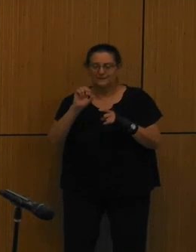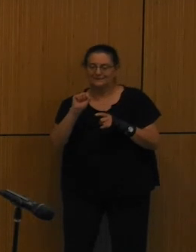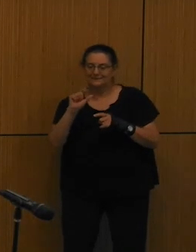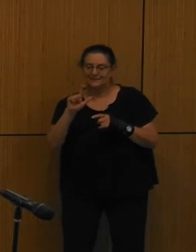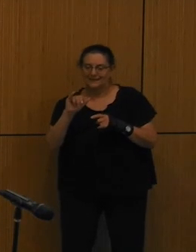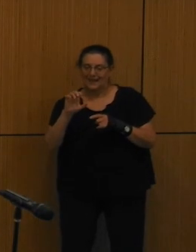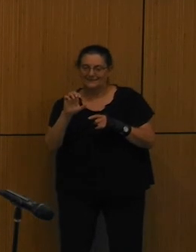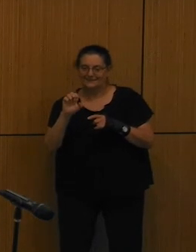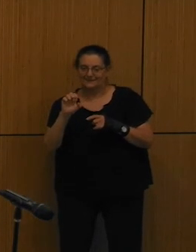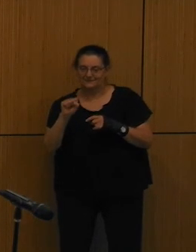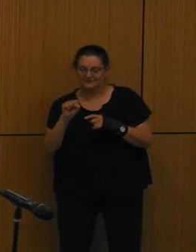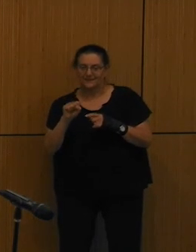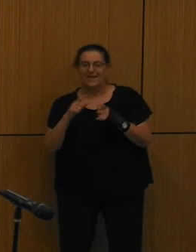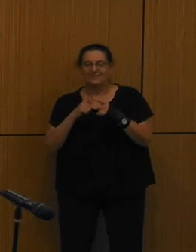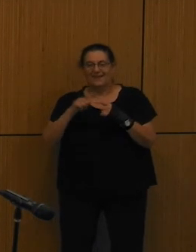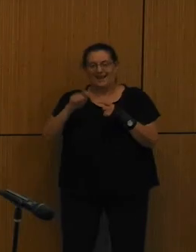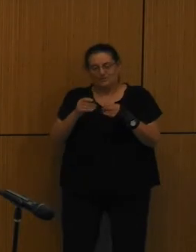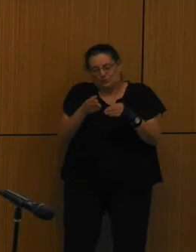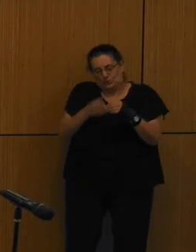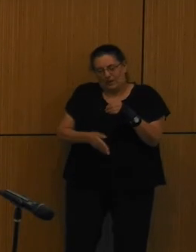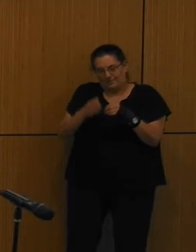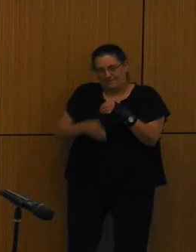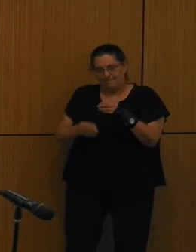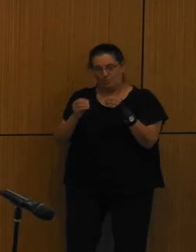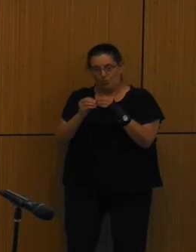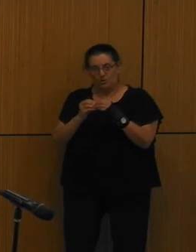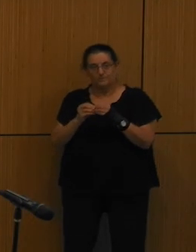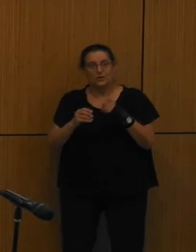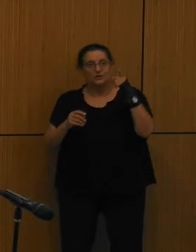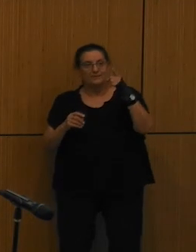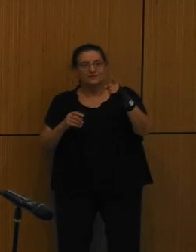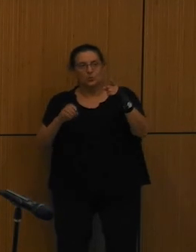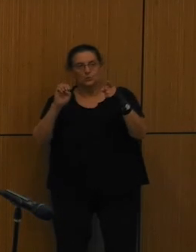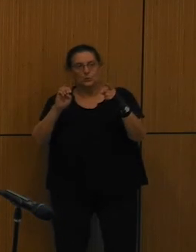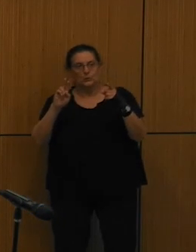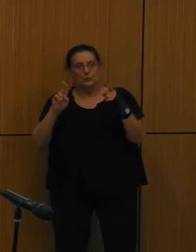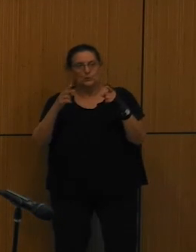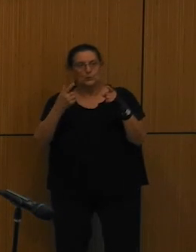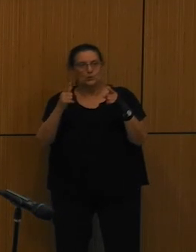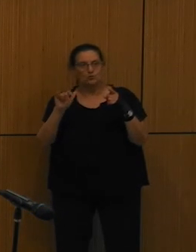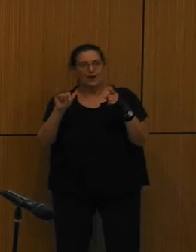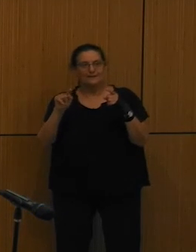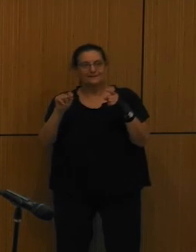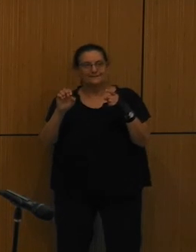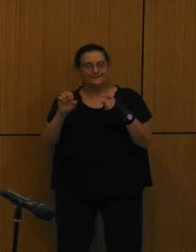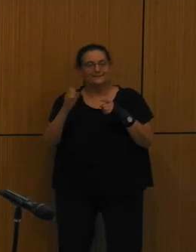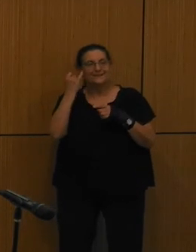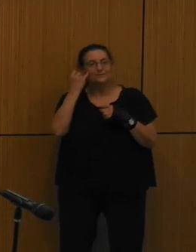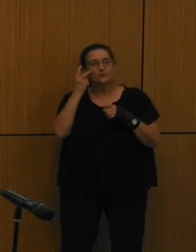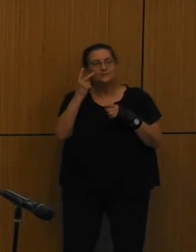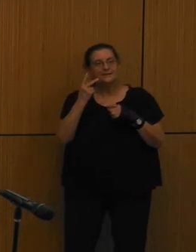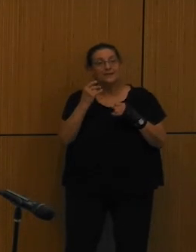So this is this is a type of meteorite called a Ukraine. And if you look at the thin section, the, plane